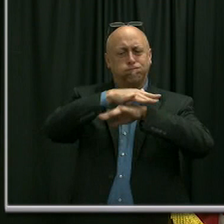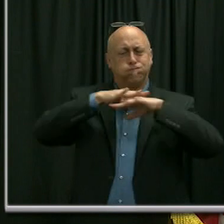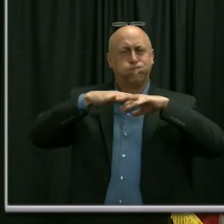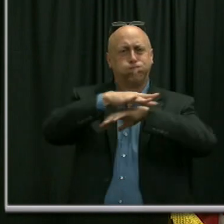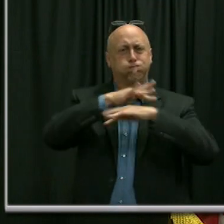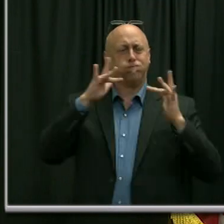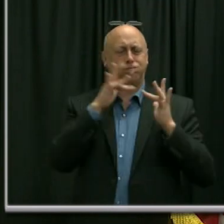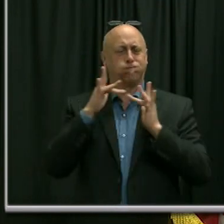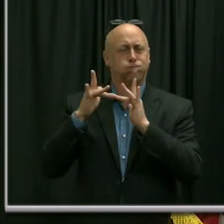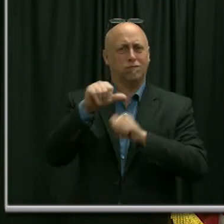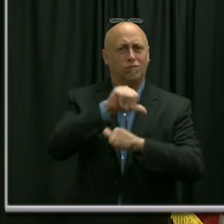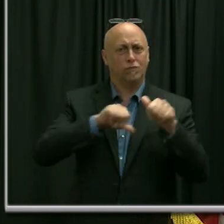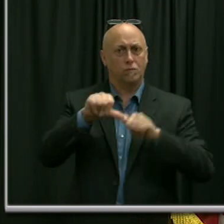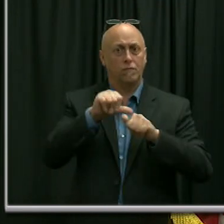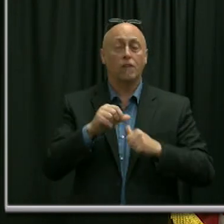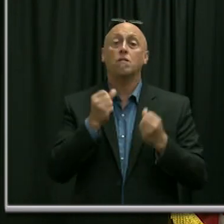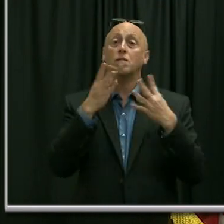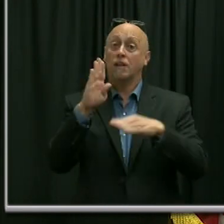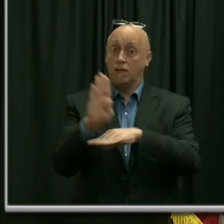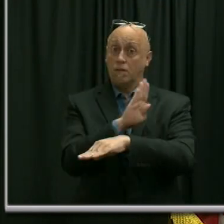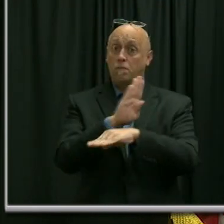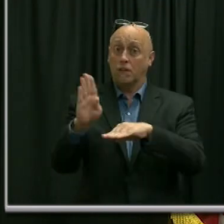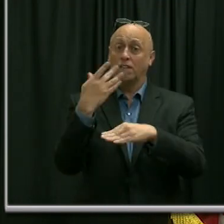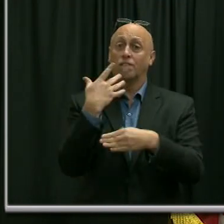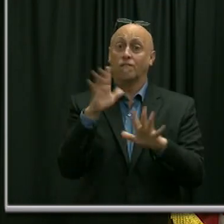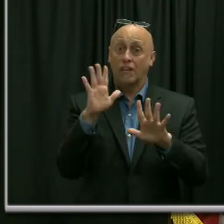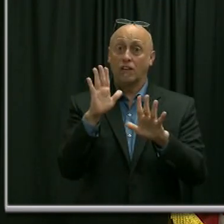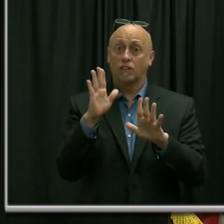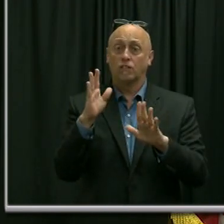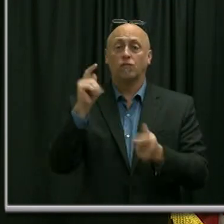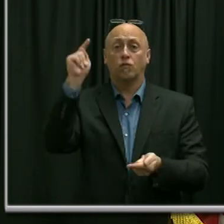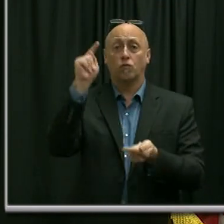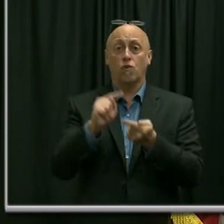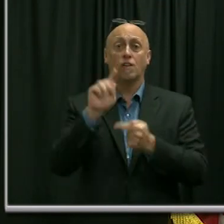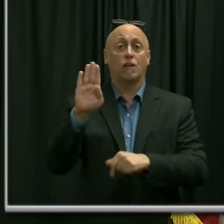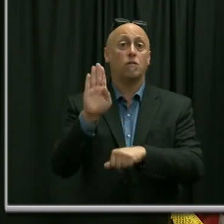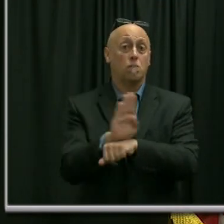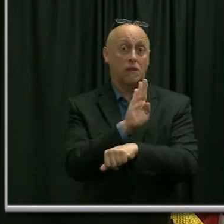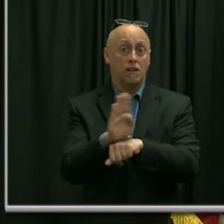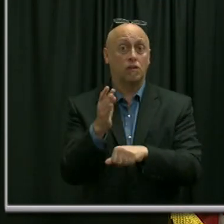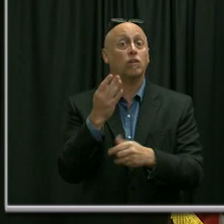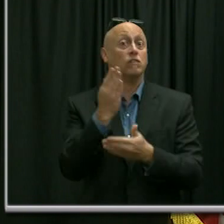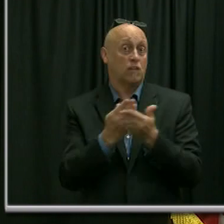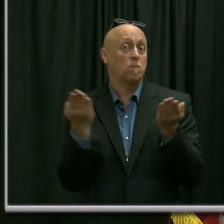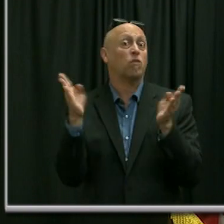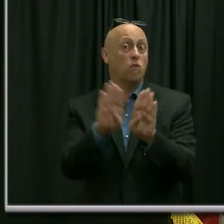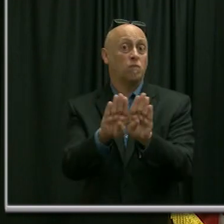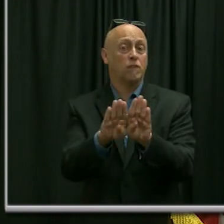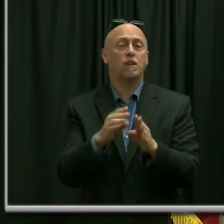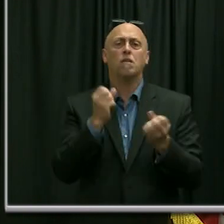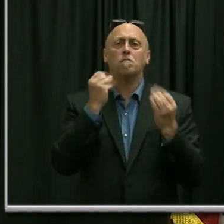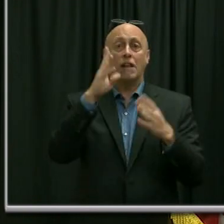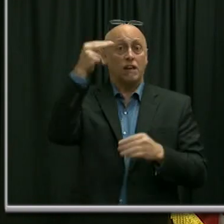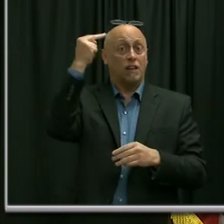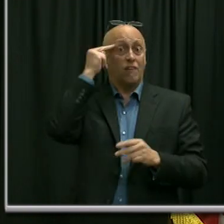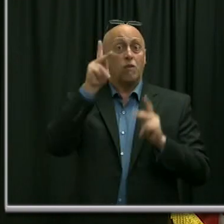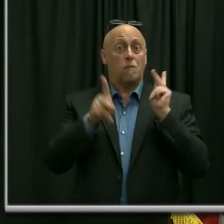PUBLIC GATHERINGS IN CONTACT. MANY BUSINESSES HAVE ALREADY ALTERED THEIR SERVICE OR